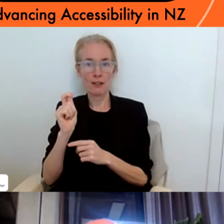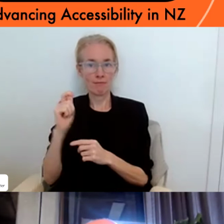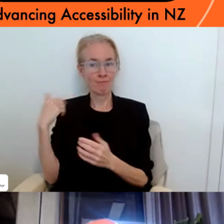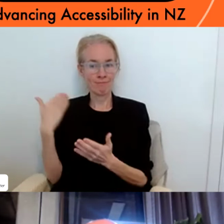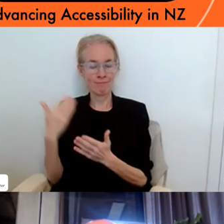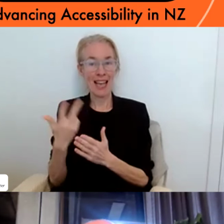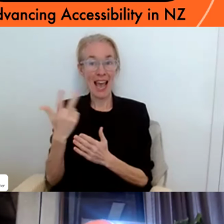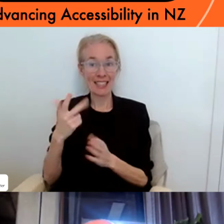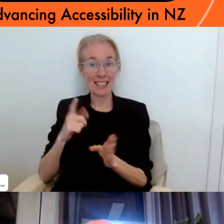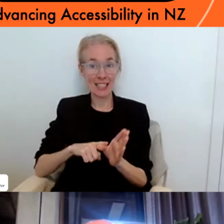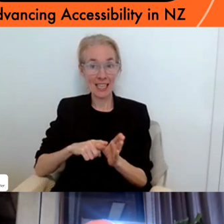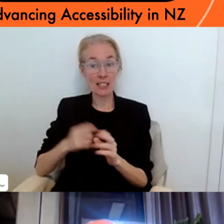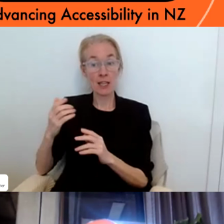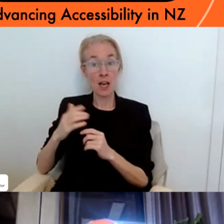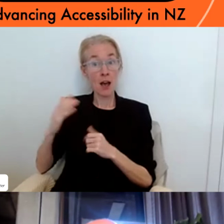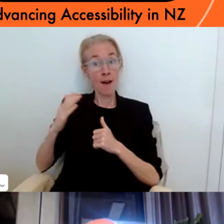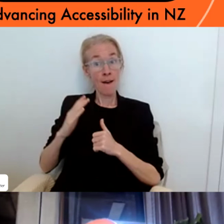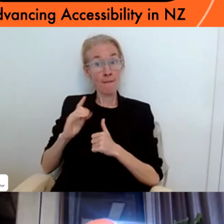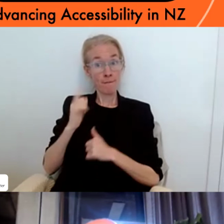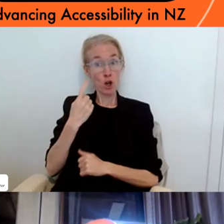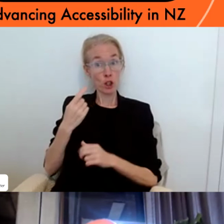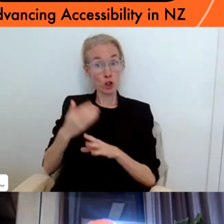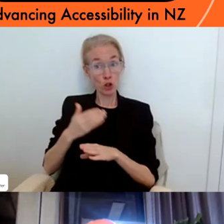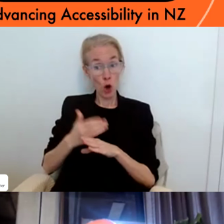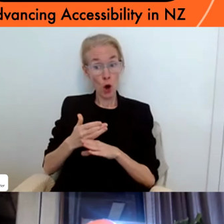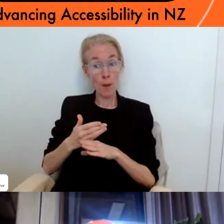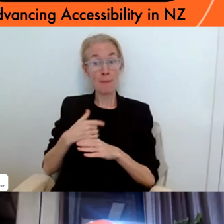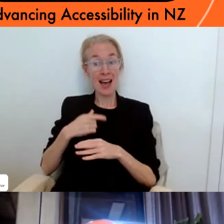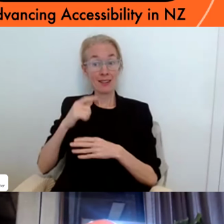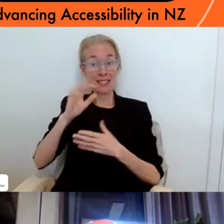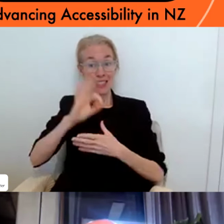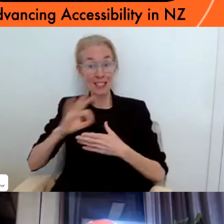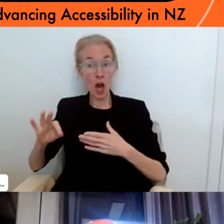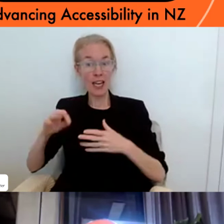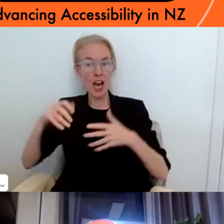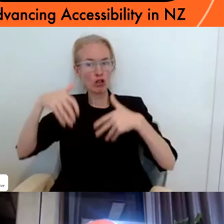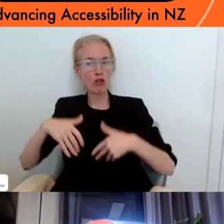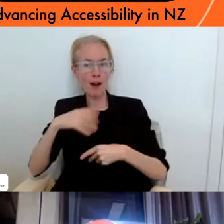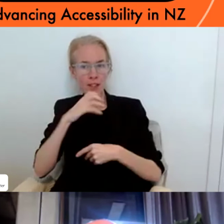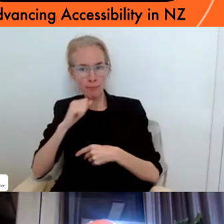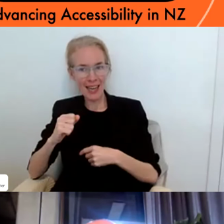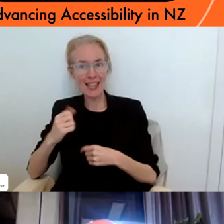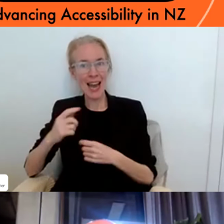and draftsman, now in the CEO space. And one of our largest clients